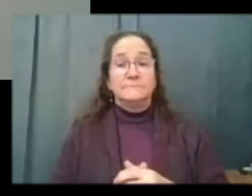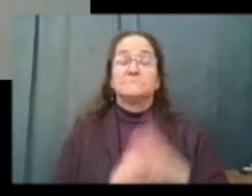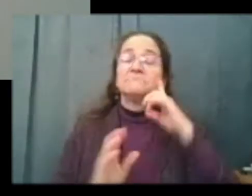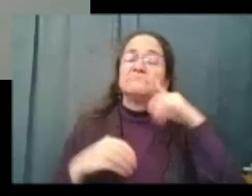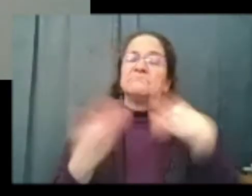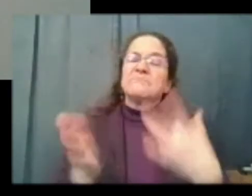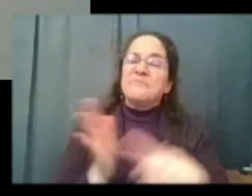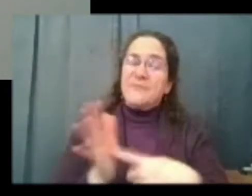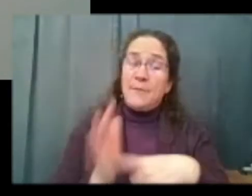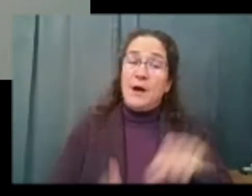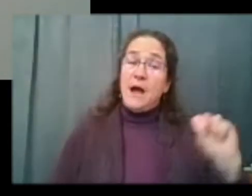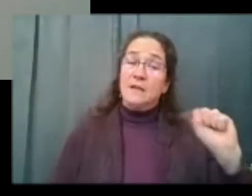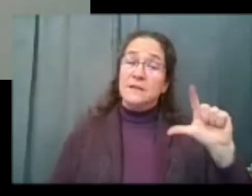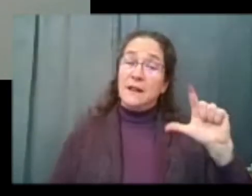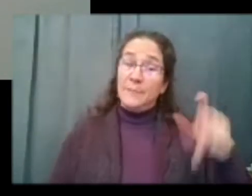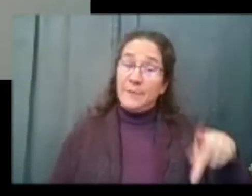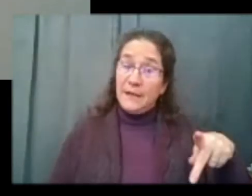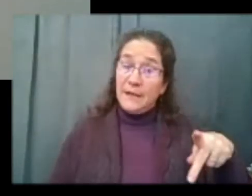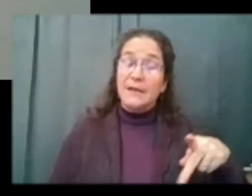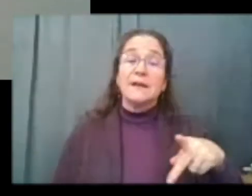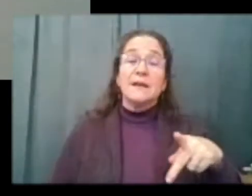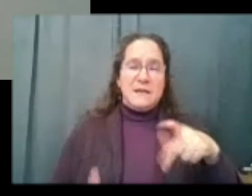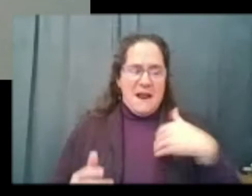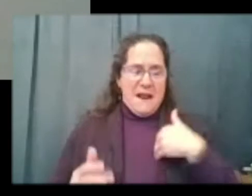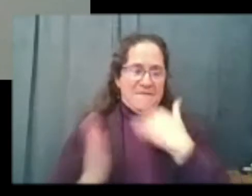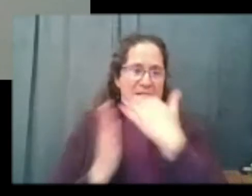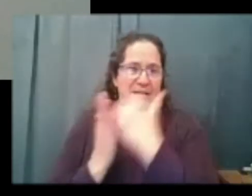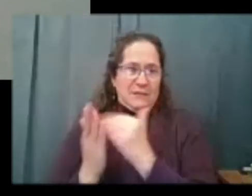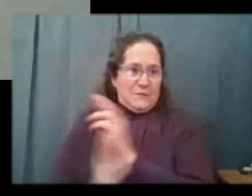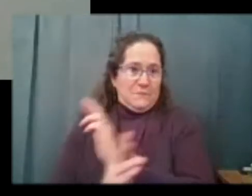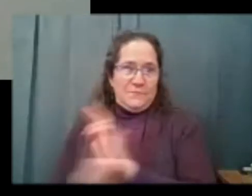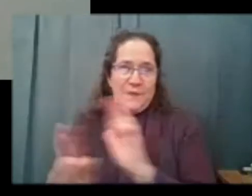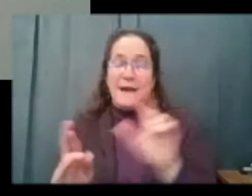has a lesson in mind that requires some Braille materials, the teacher of the visually impaired